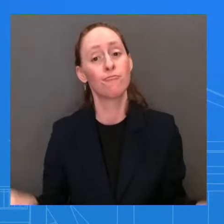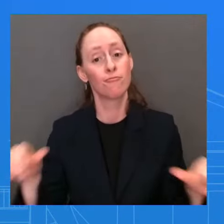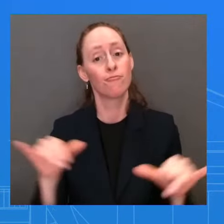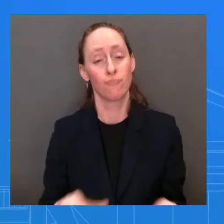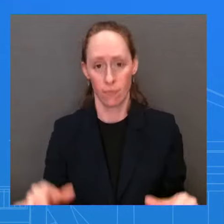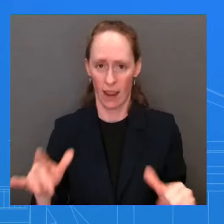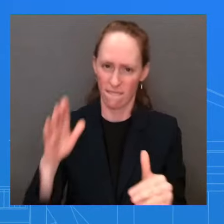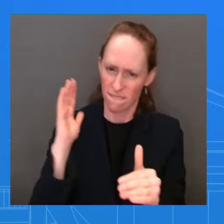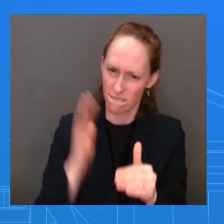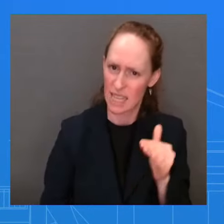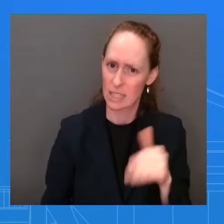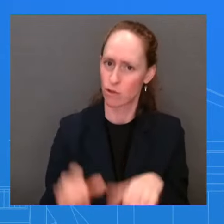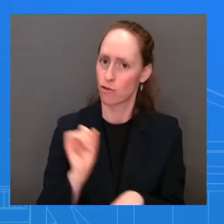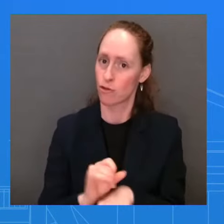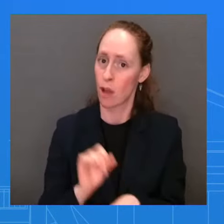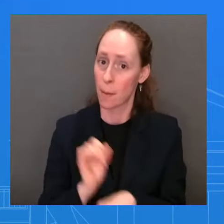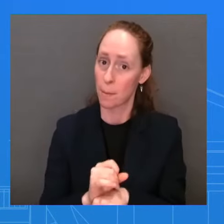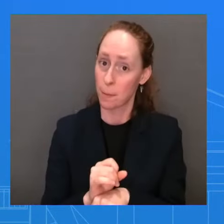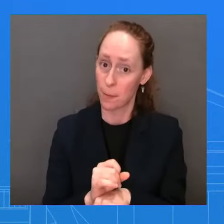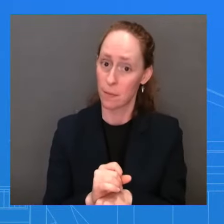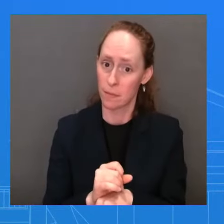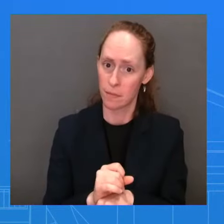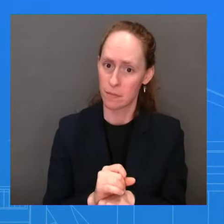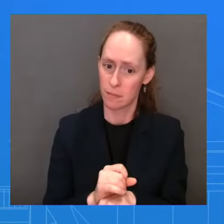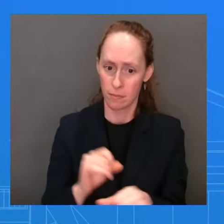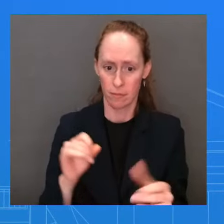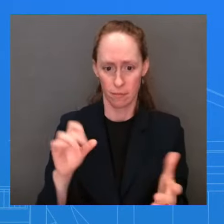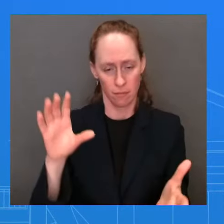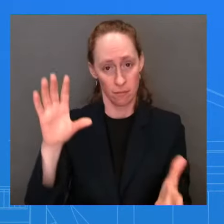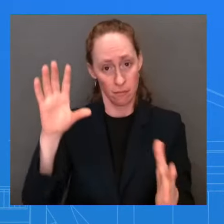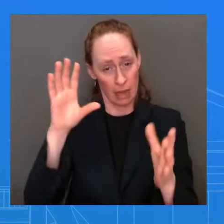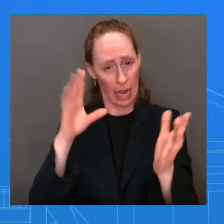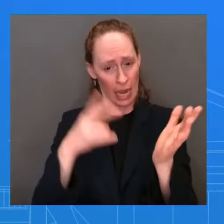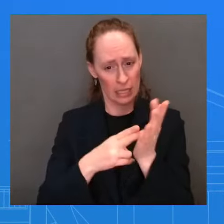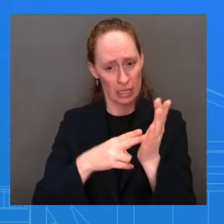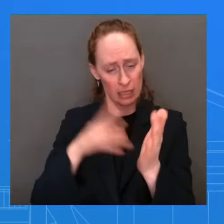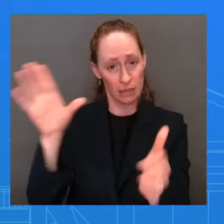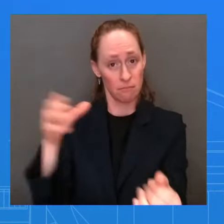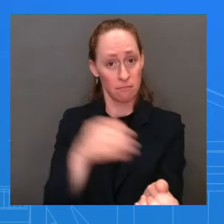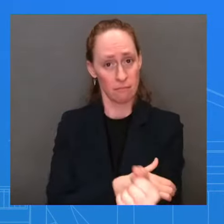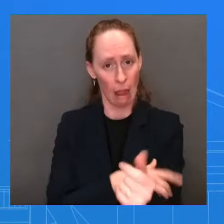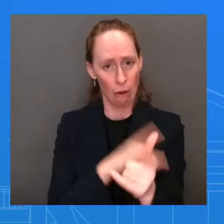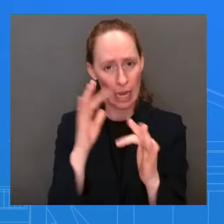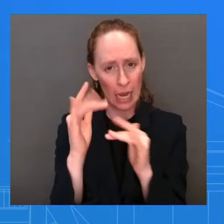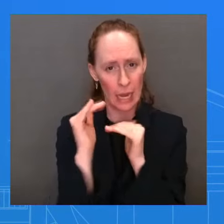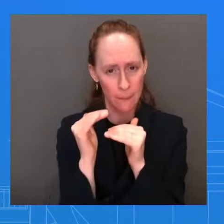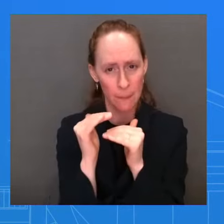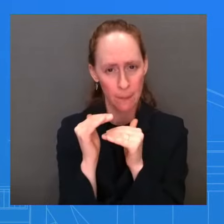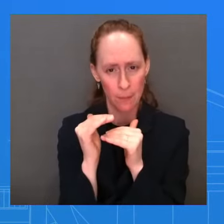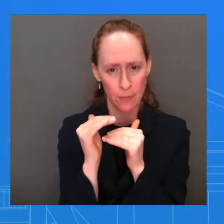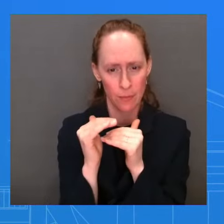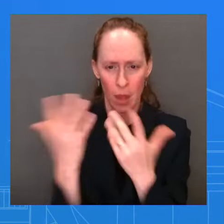His term in office is limited. What is "the job"? How could any President finish it? Ms. Jean-Pierre: So, look, while --